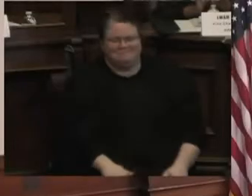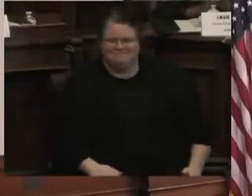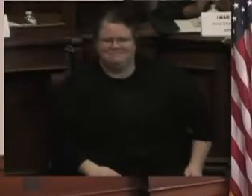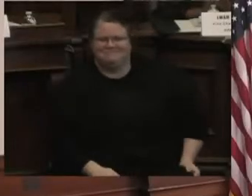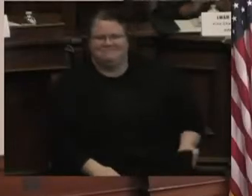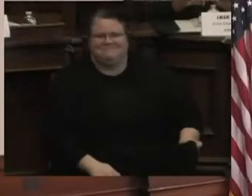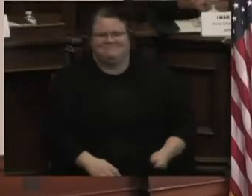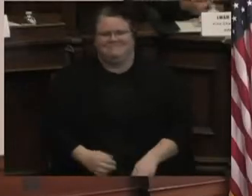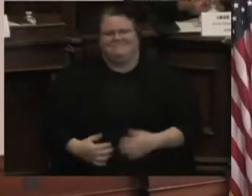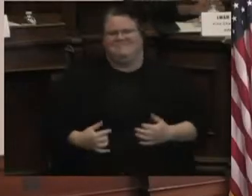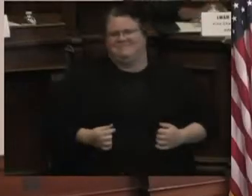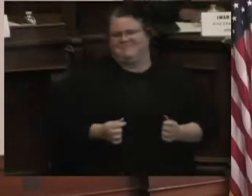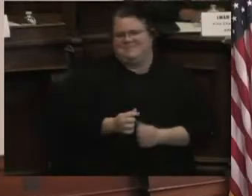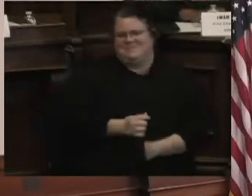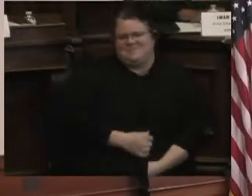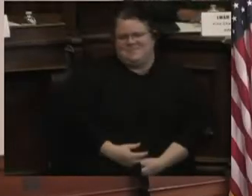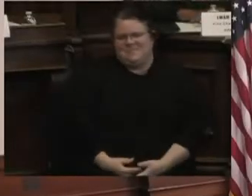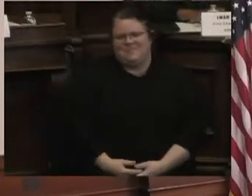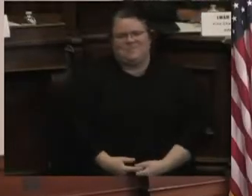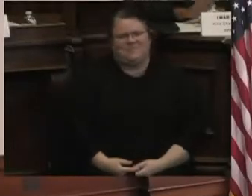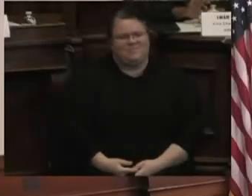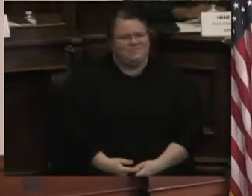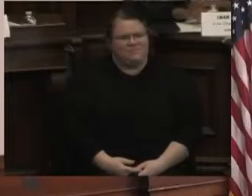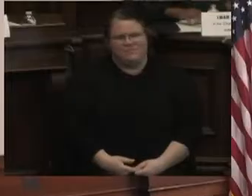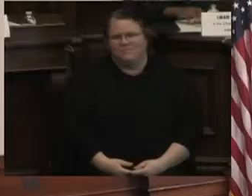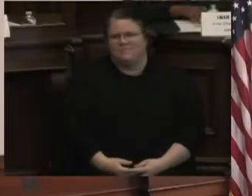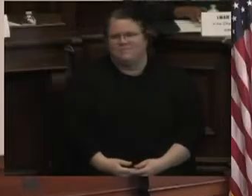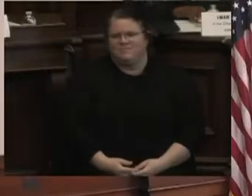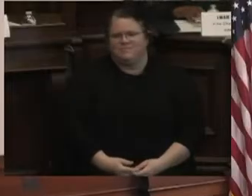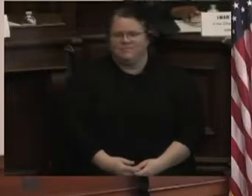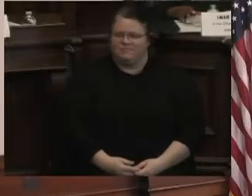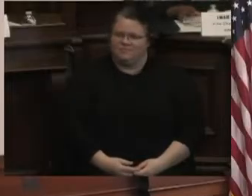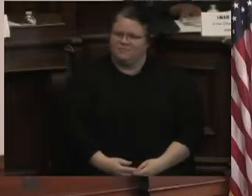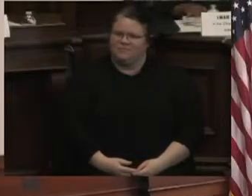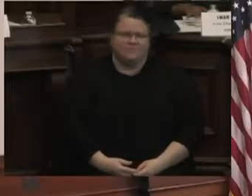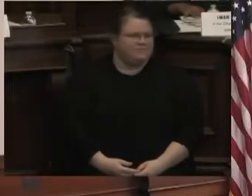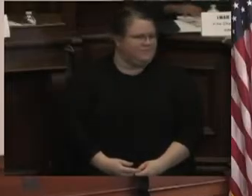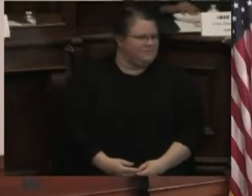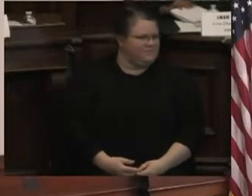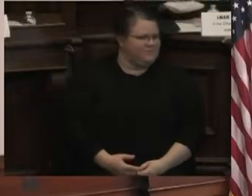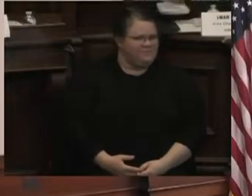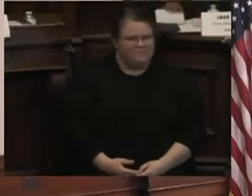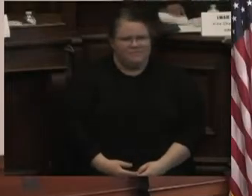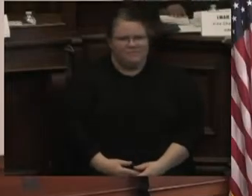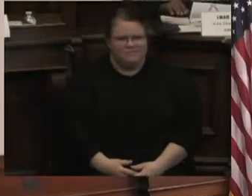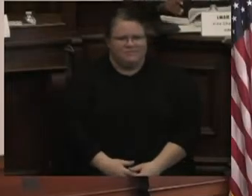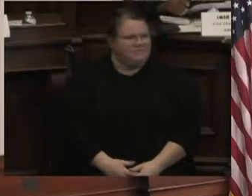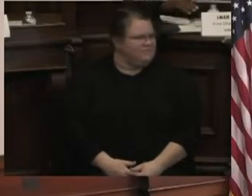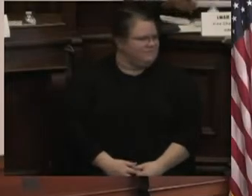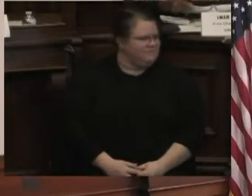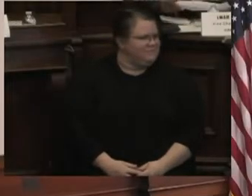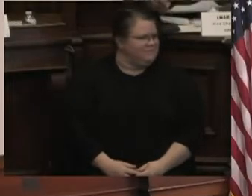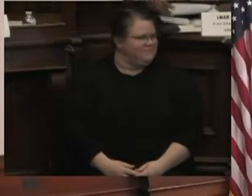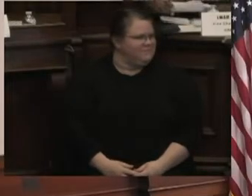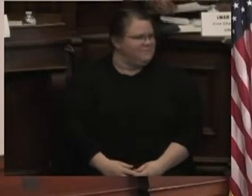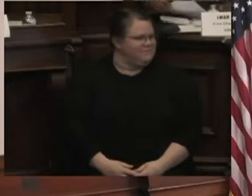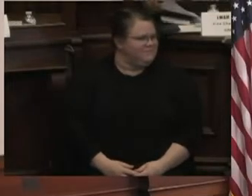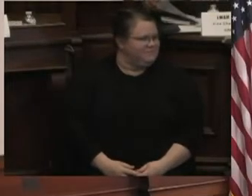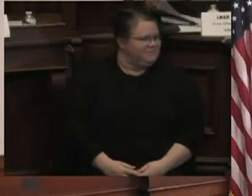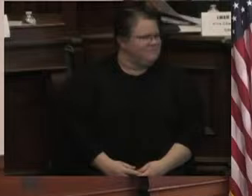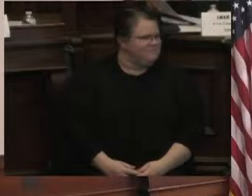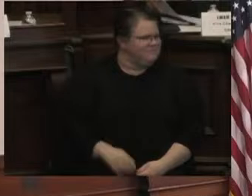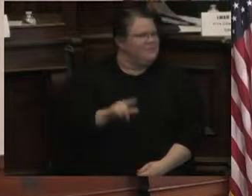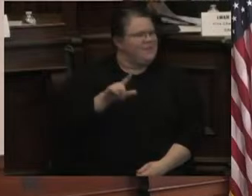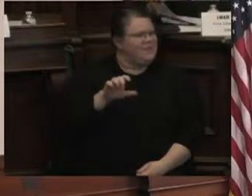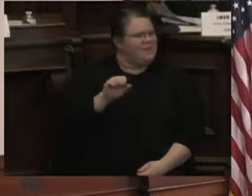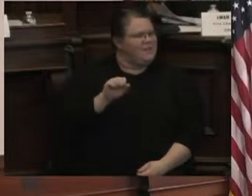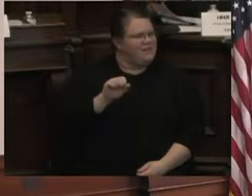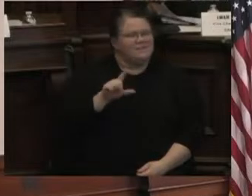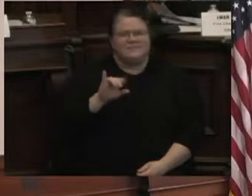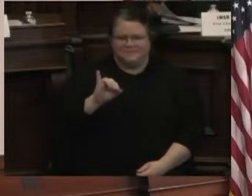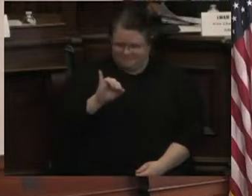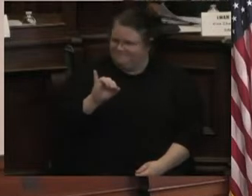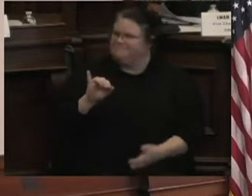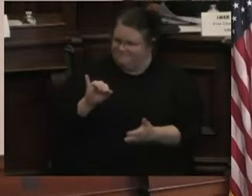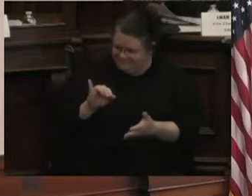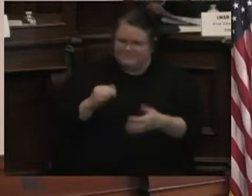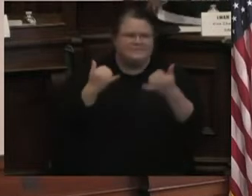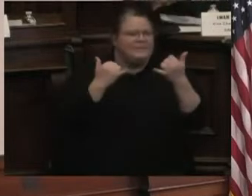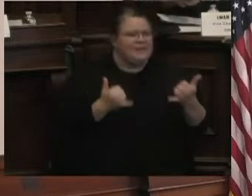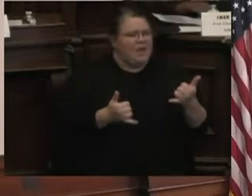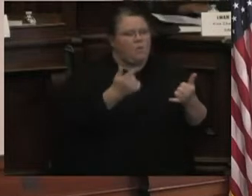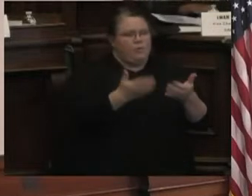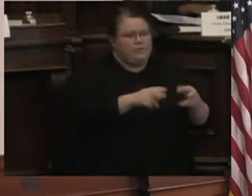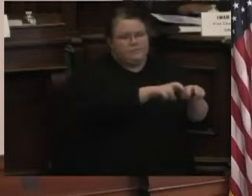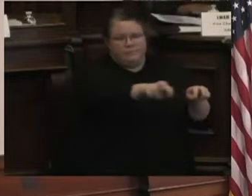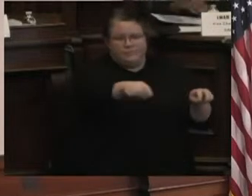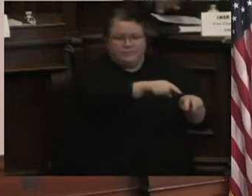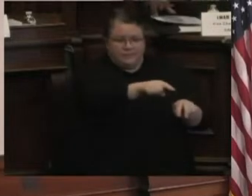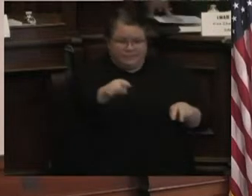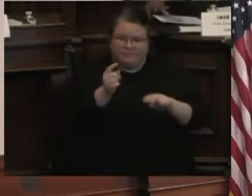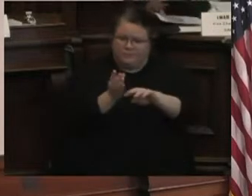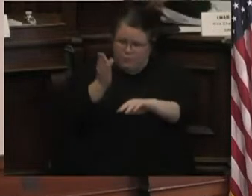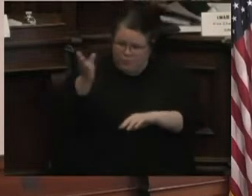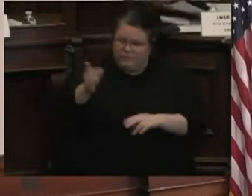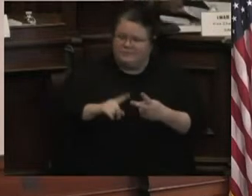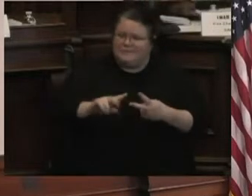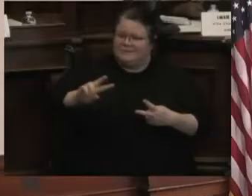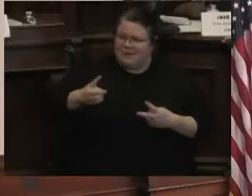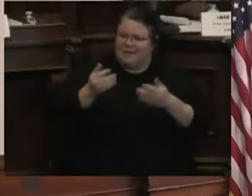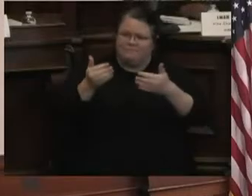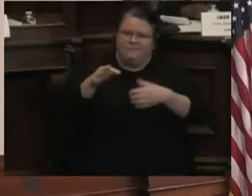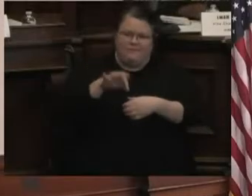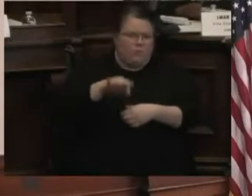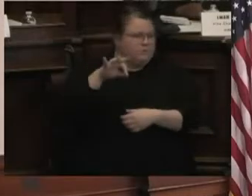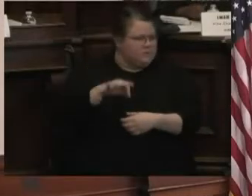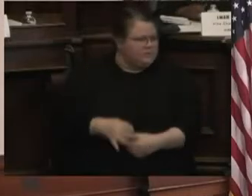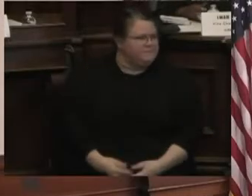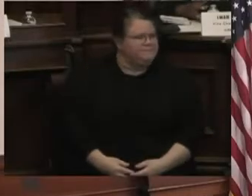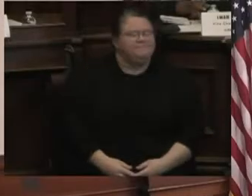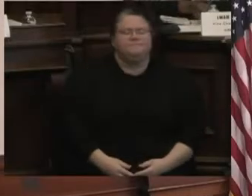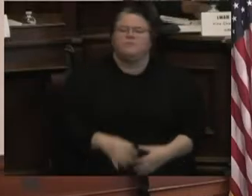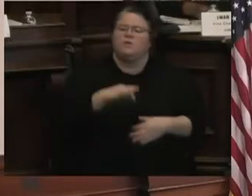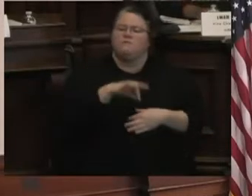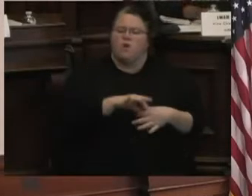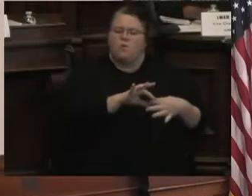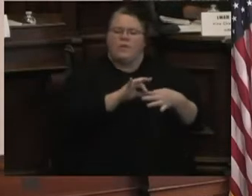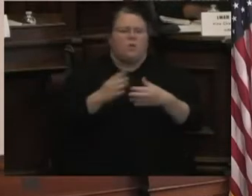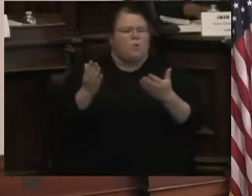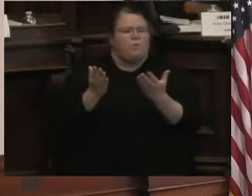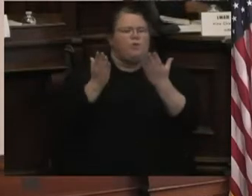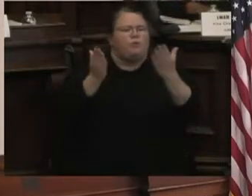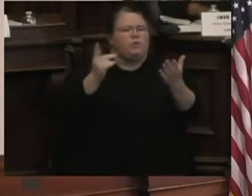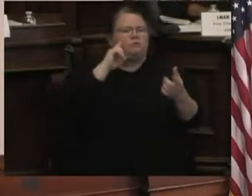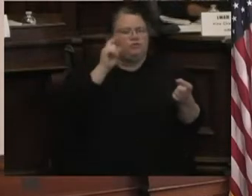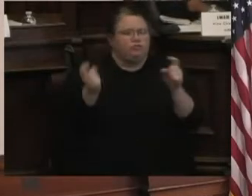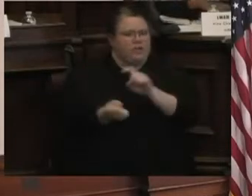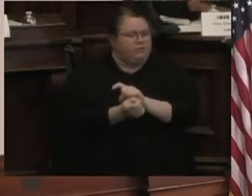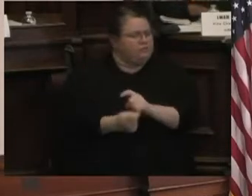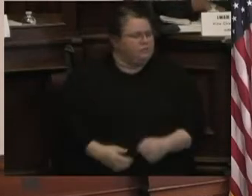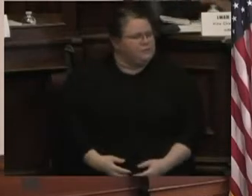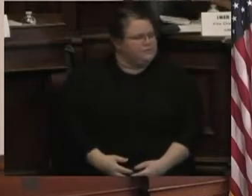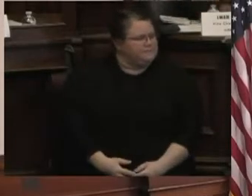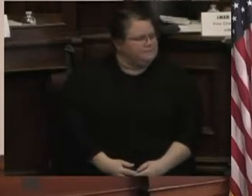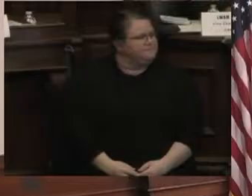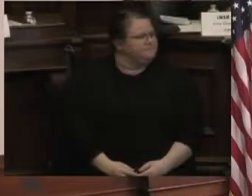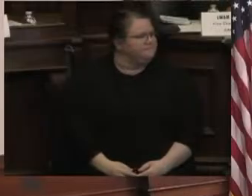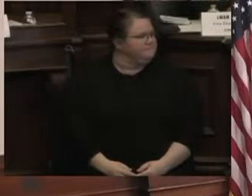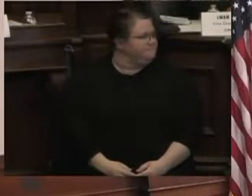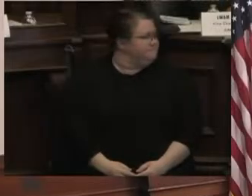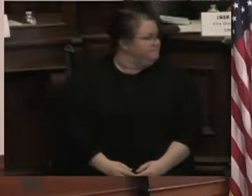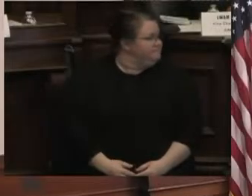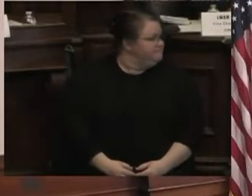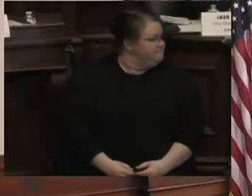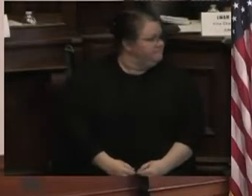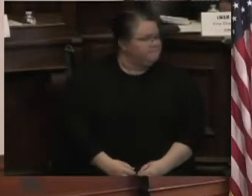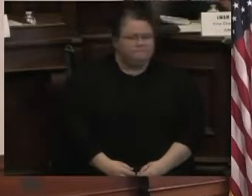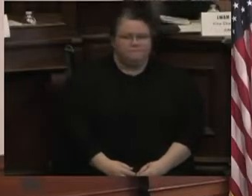about anything else.